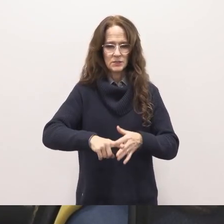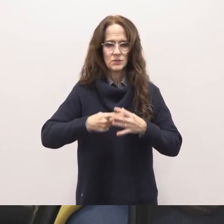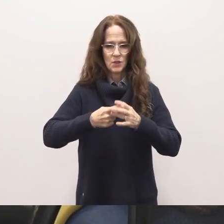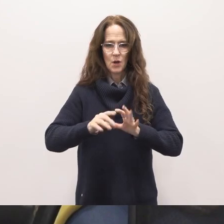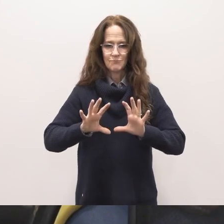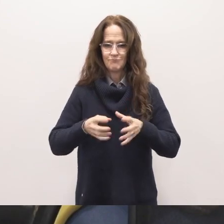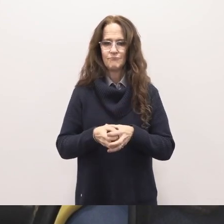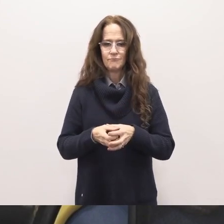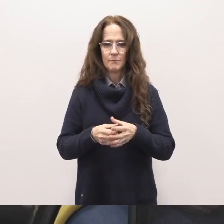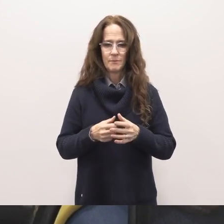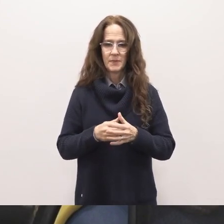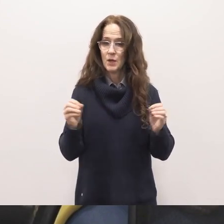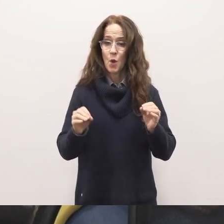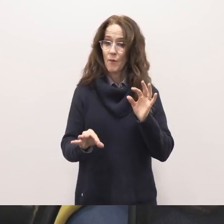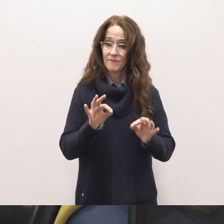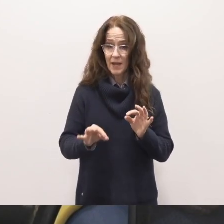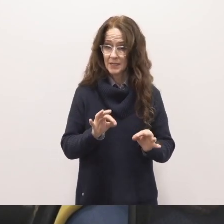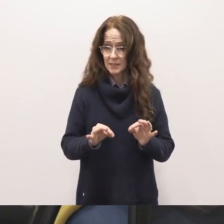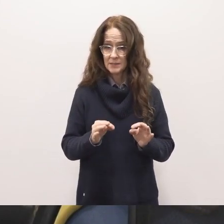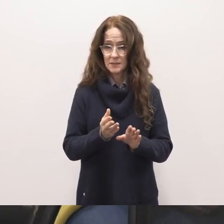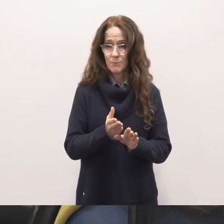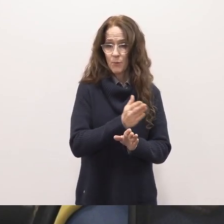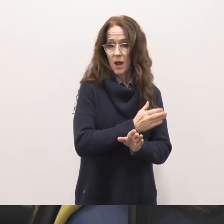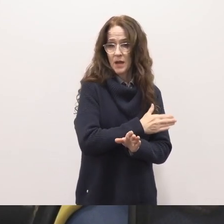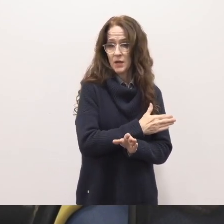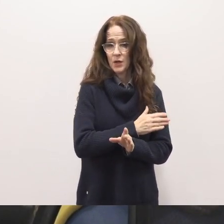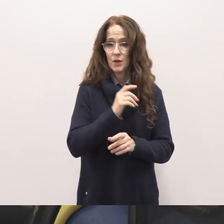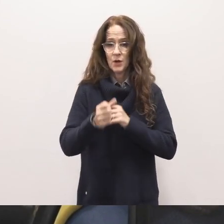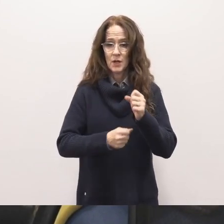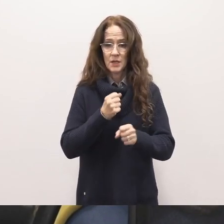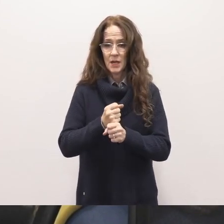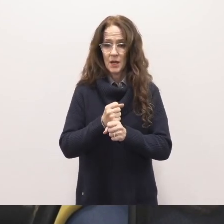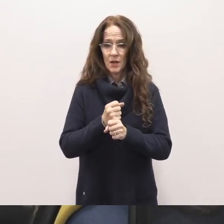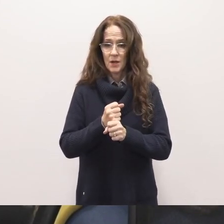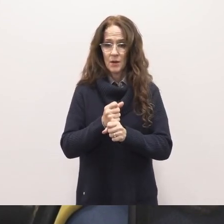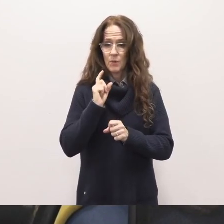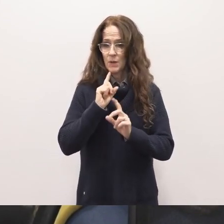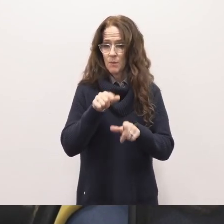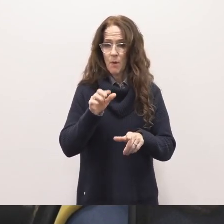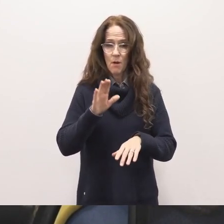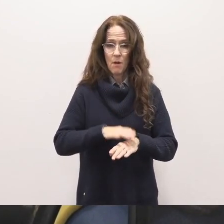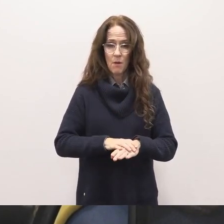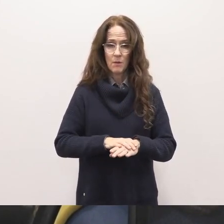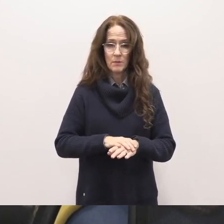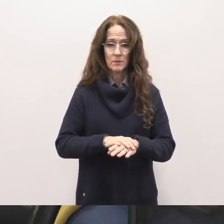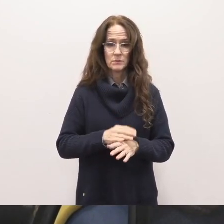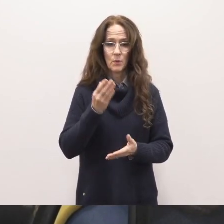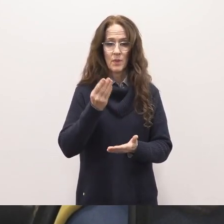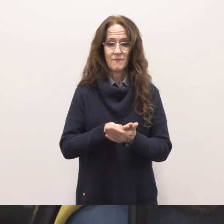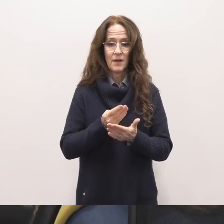Also, no findings in the prior year that we need to report back on. So that is the financial audit.